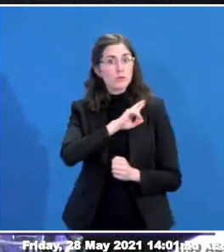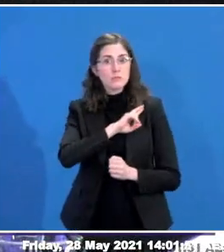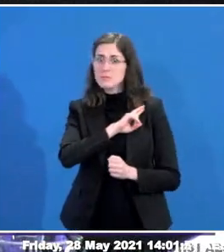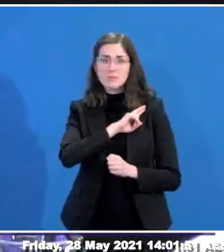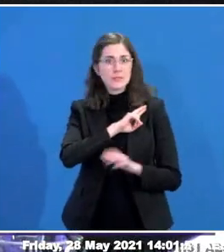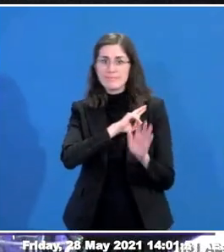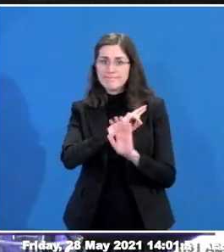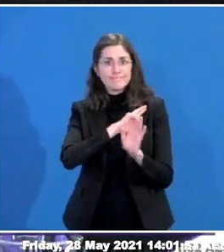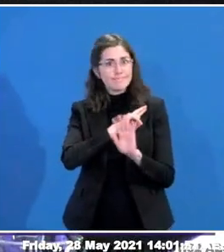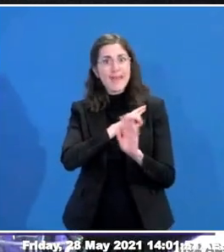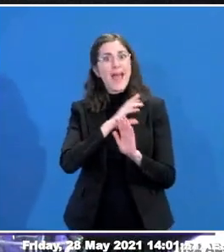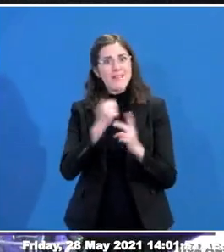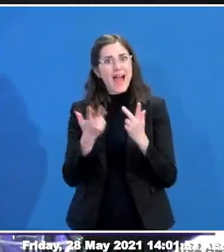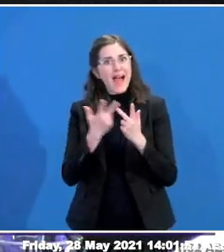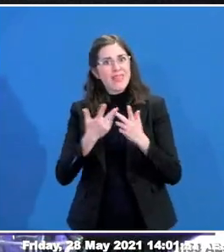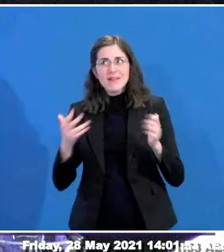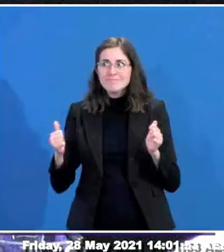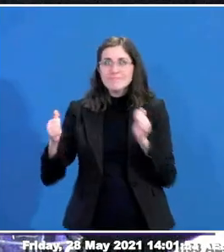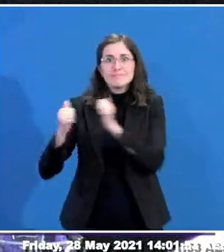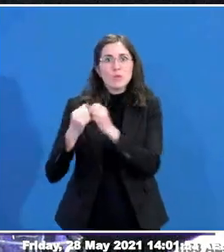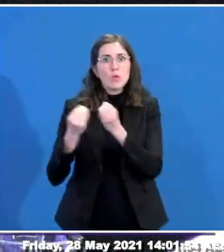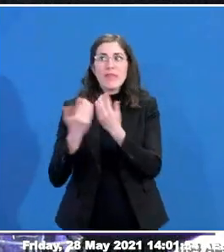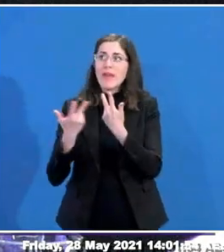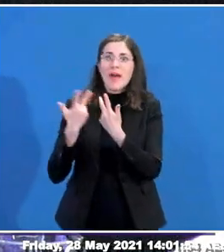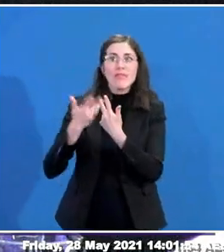are agreements through mainstream interface agreements that the State and